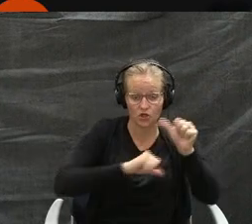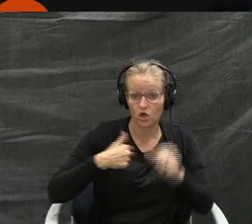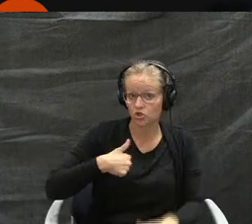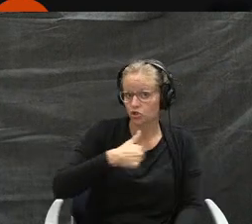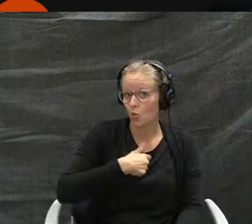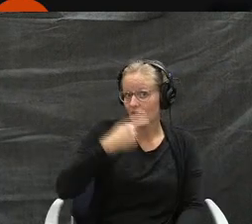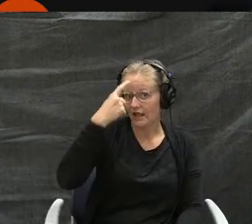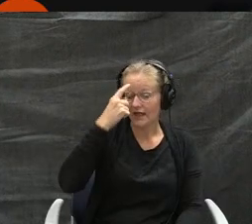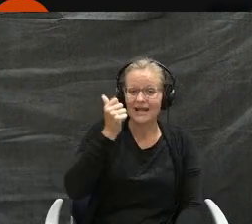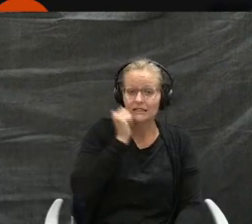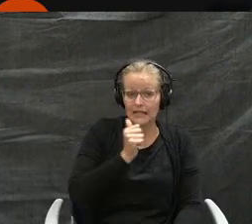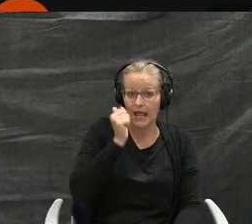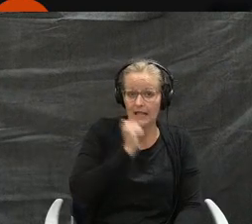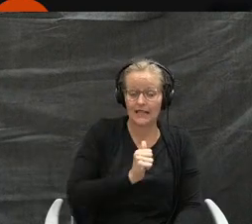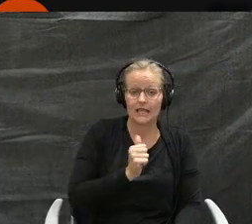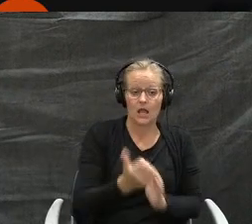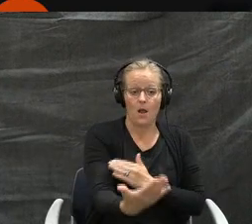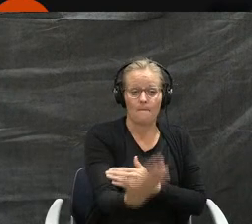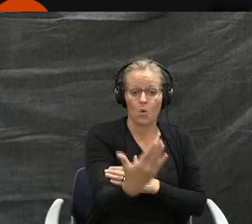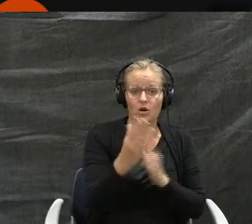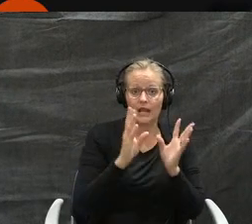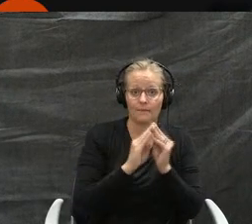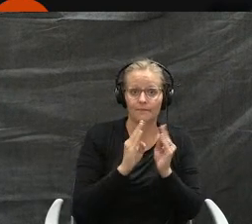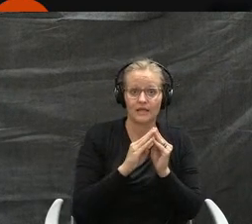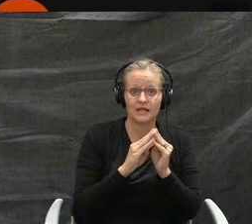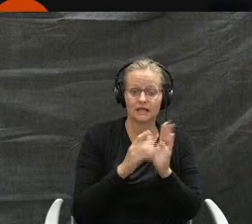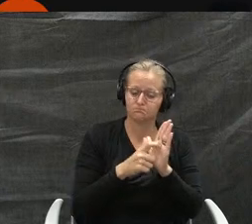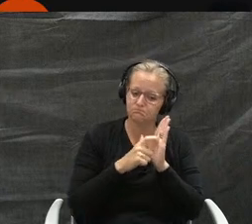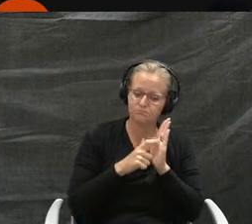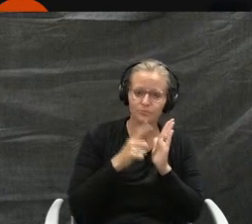also something that should be a stable in the beginning of every Wednesday.